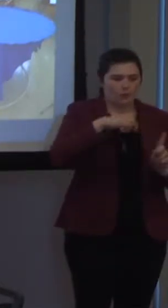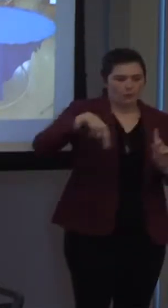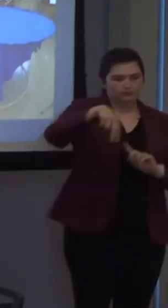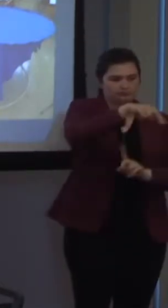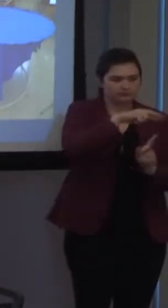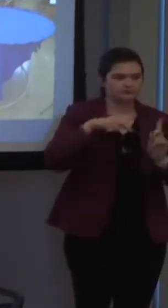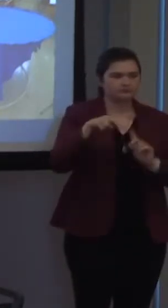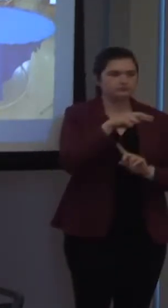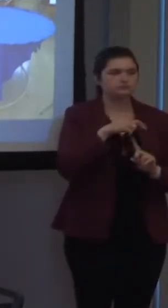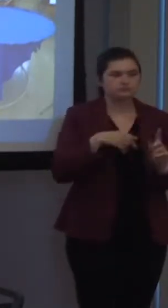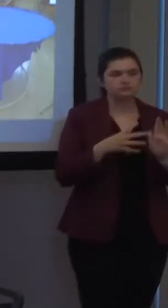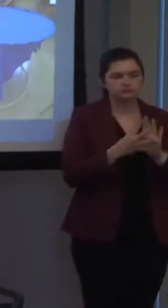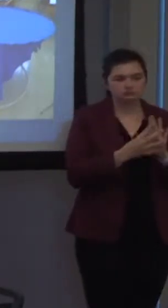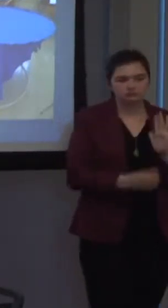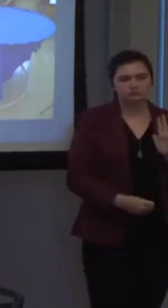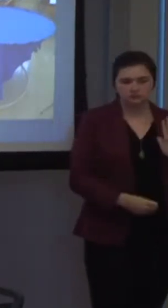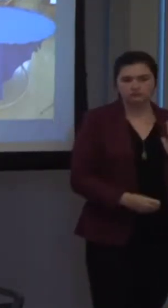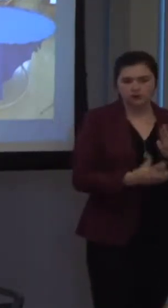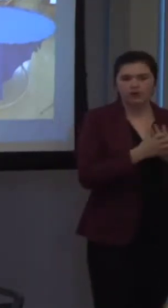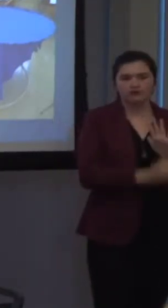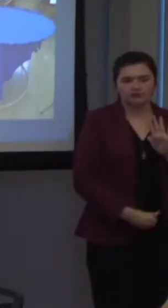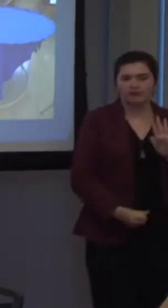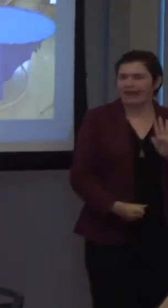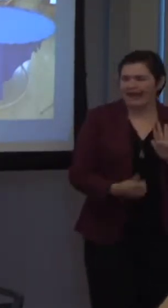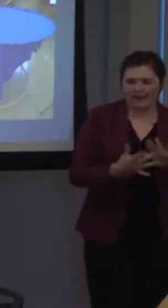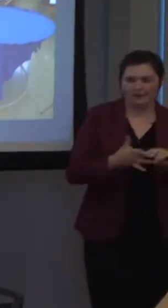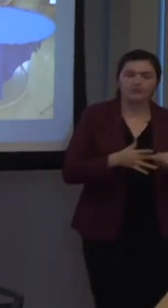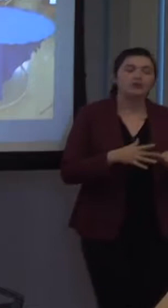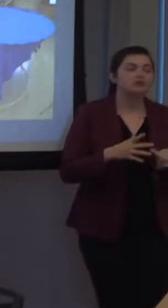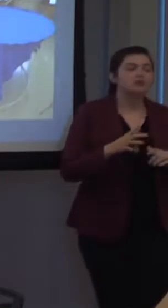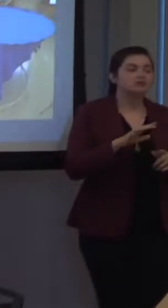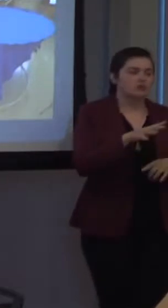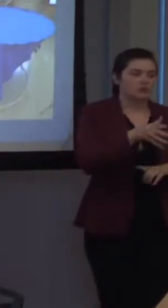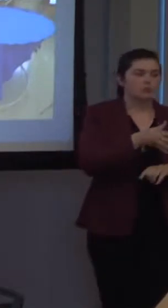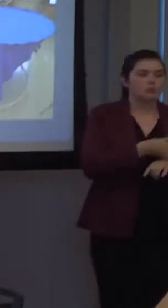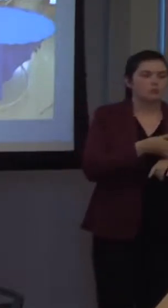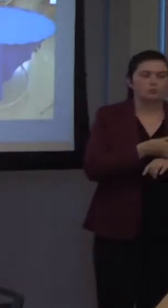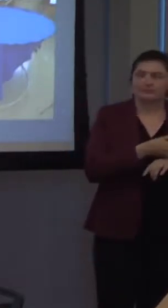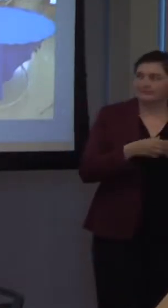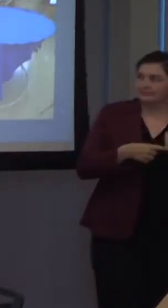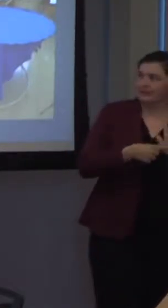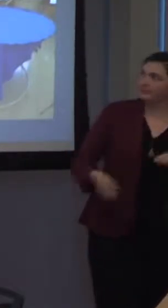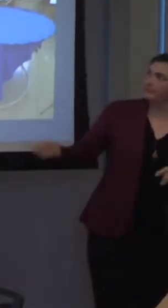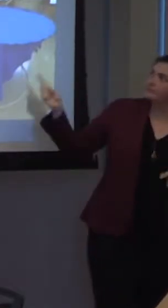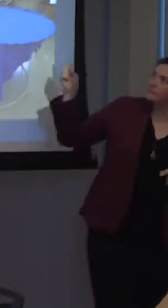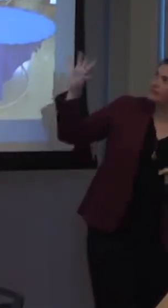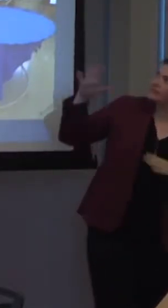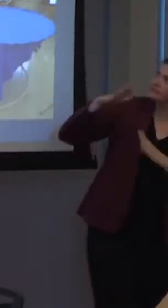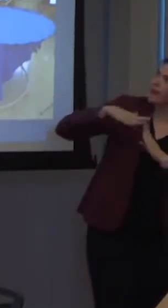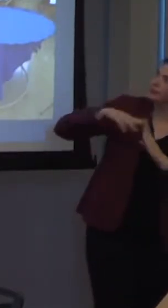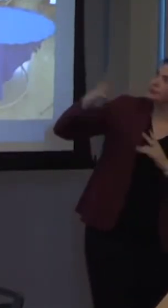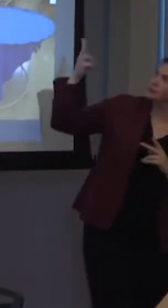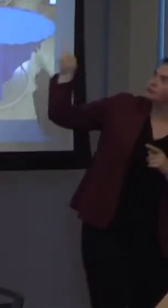all of our missions in space. Our wooden design, if you can kind of see, in the top two pictures,